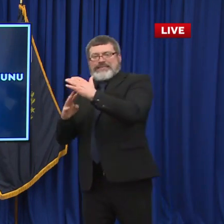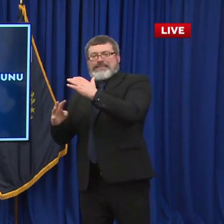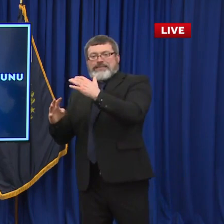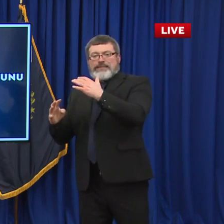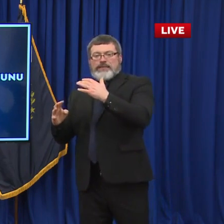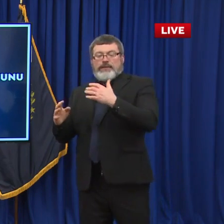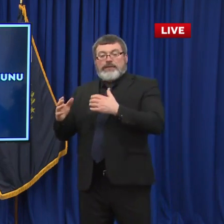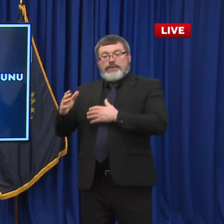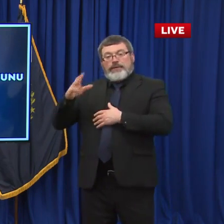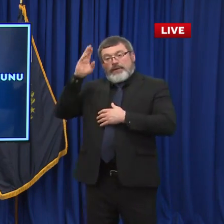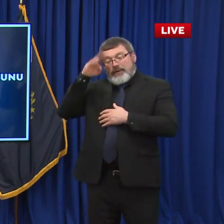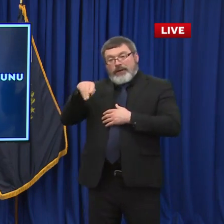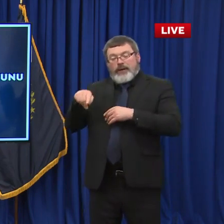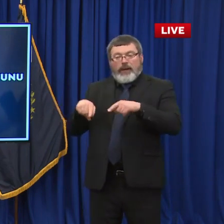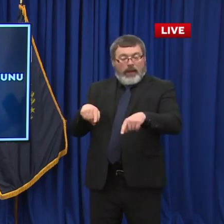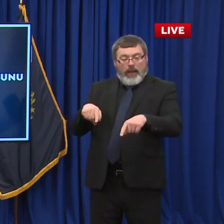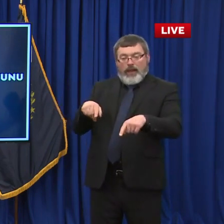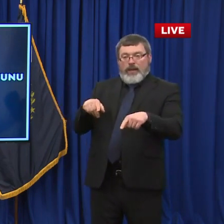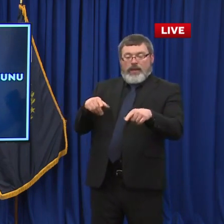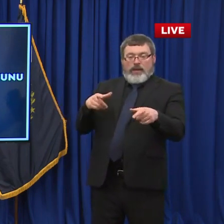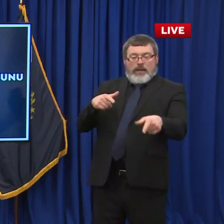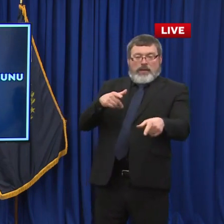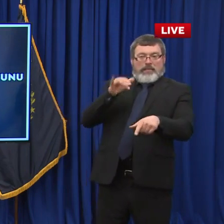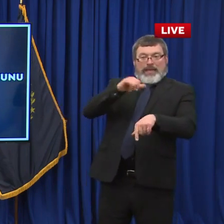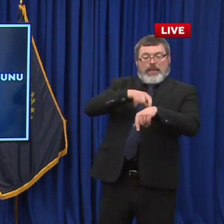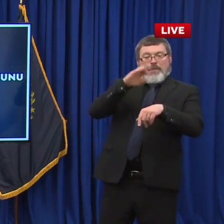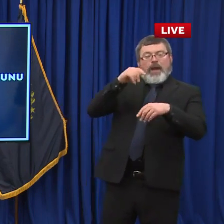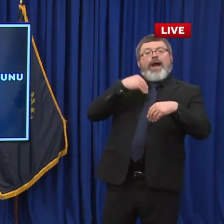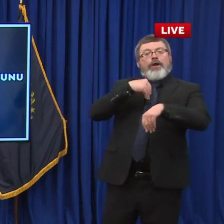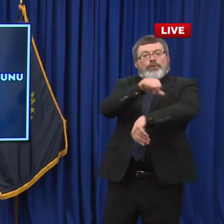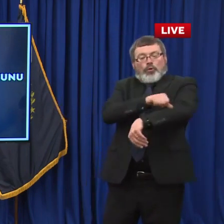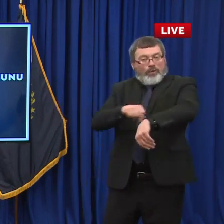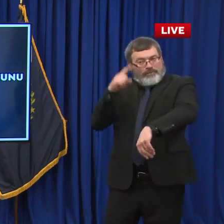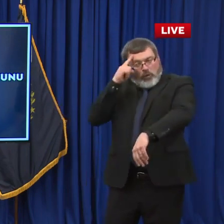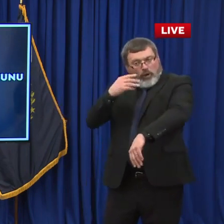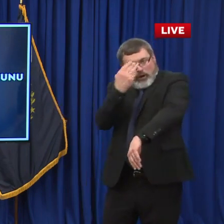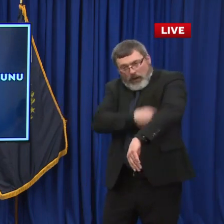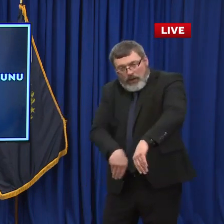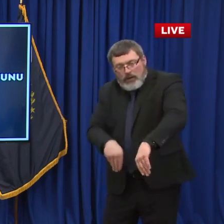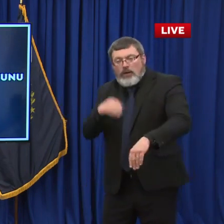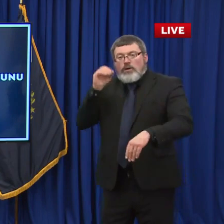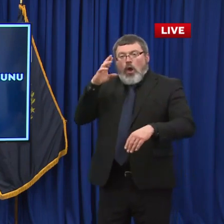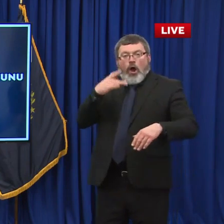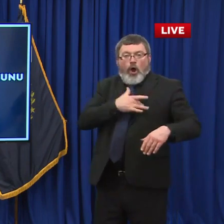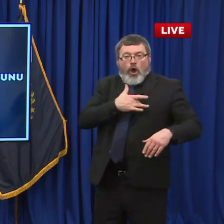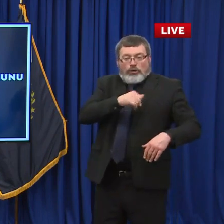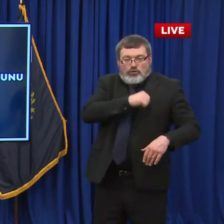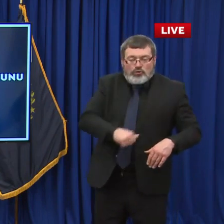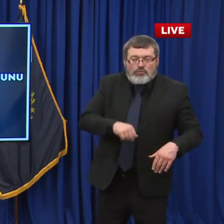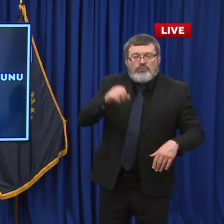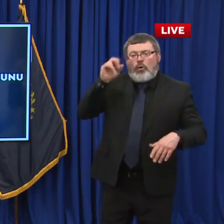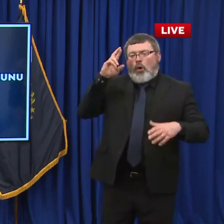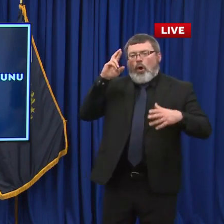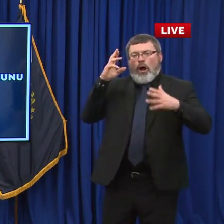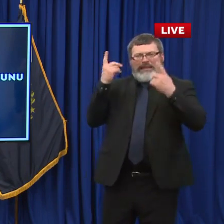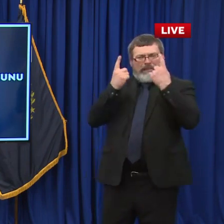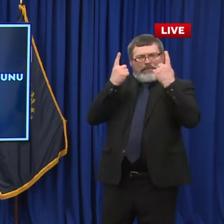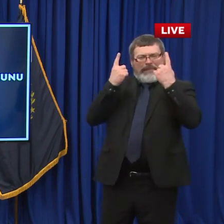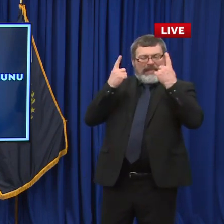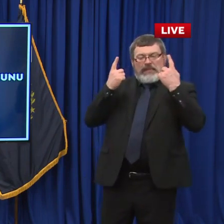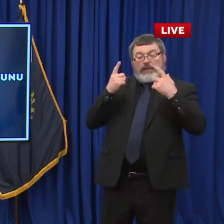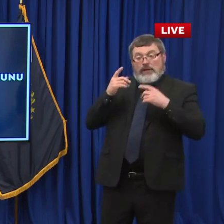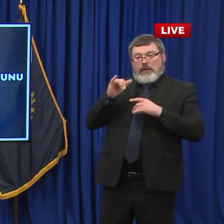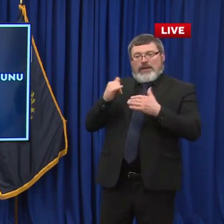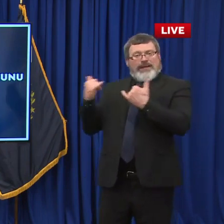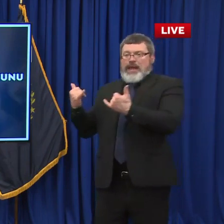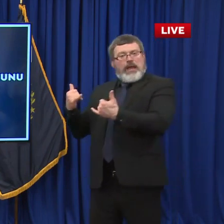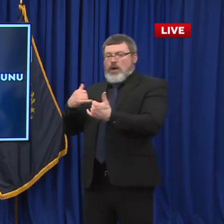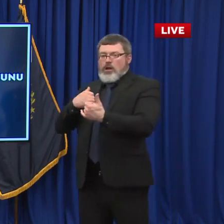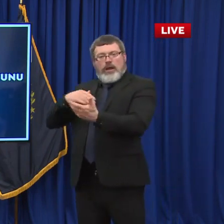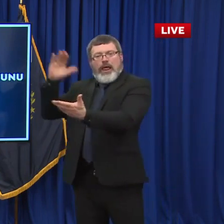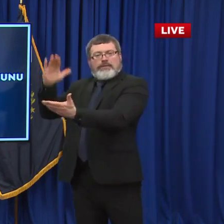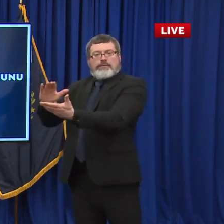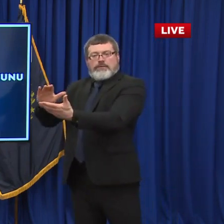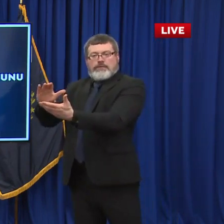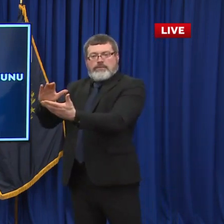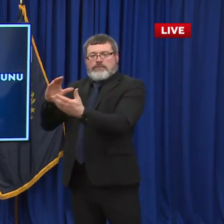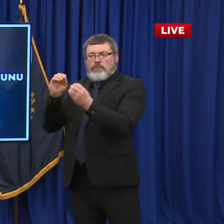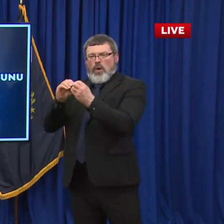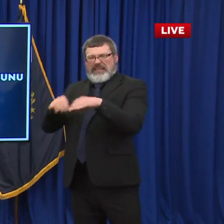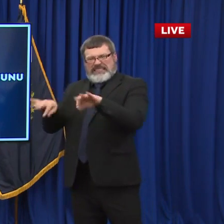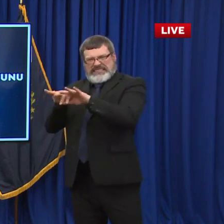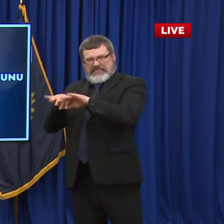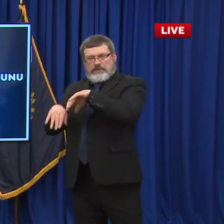EITHER LESS FOLKS ARE GOING IN FOR OPTIONAL THINGS, THE PERSON THAT NEEDS THE BED FOR A KNEE SURGERY IS OPTING NOT TO GO IN.